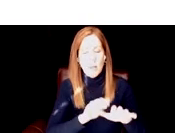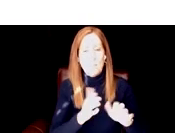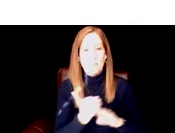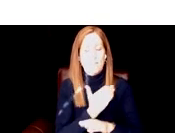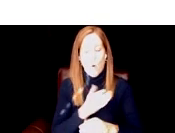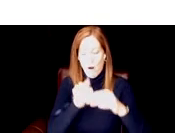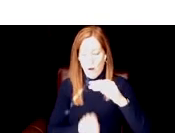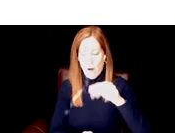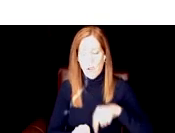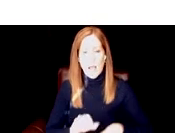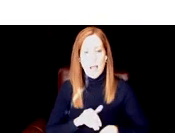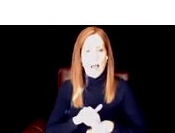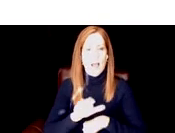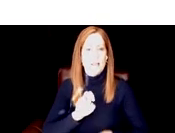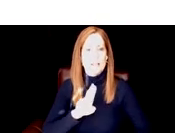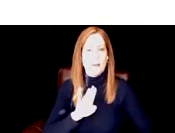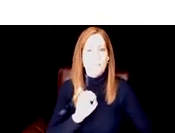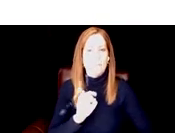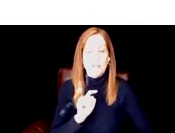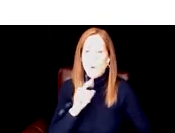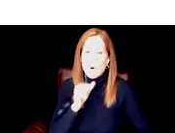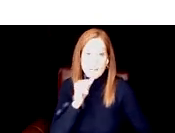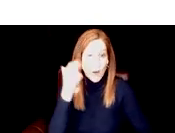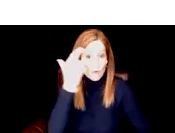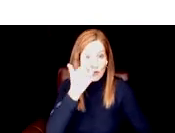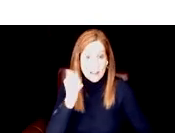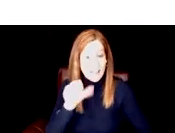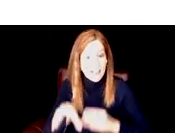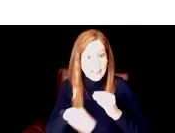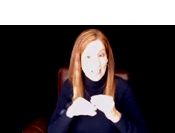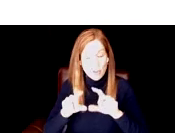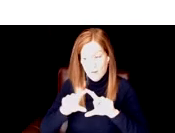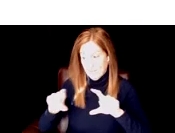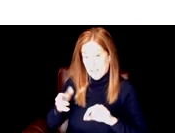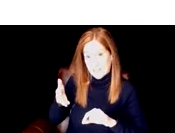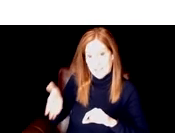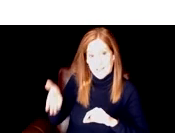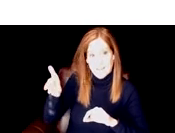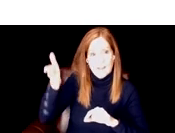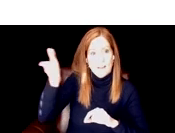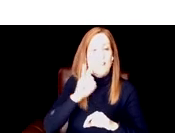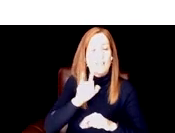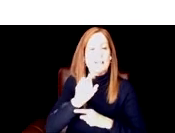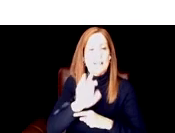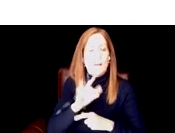or they may not even realize that additional fields exist. Essentially, the tab order should follow the visual order.